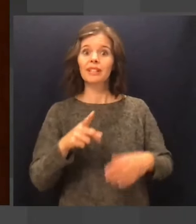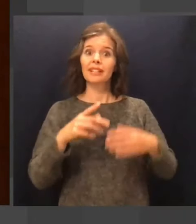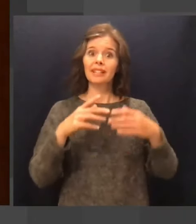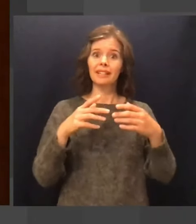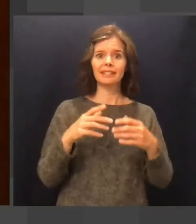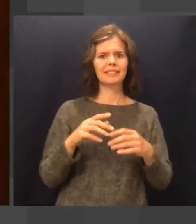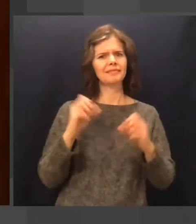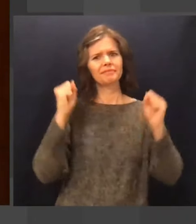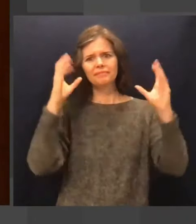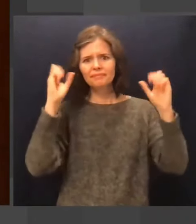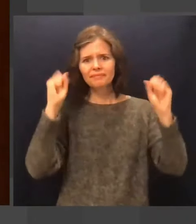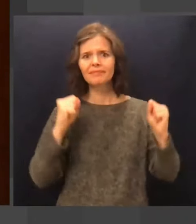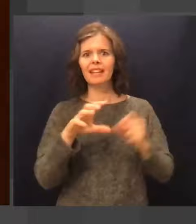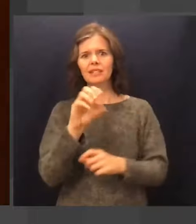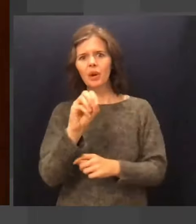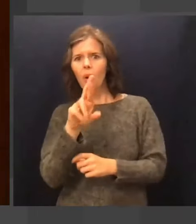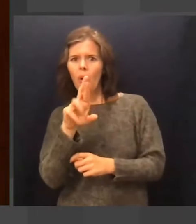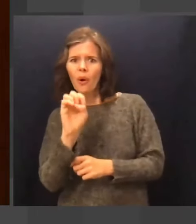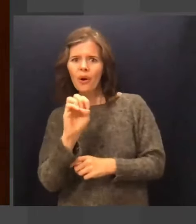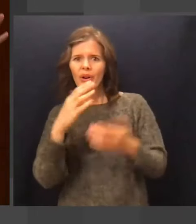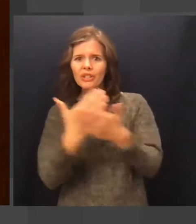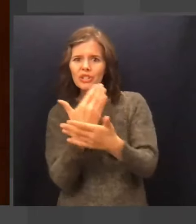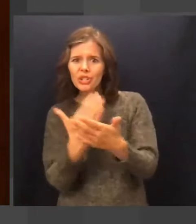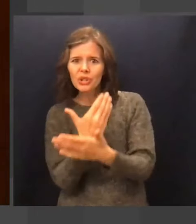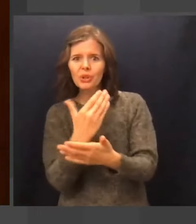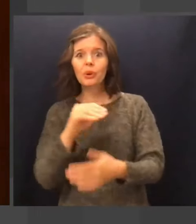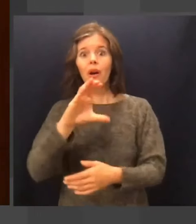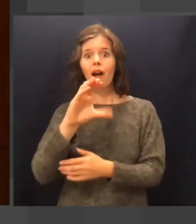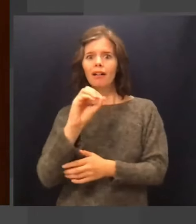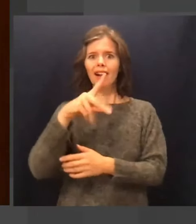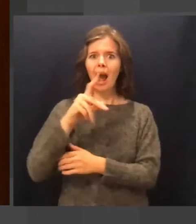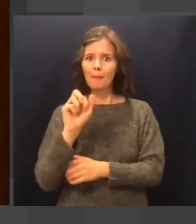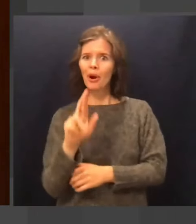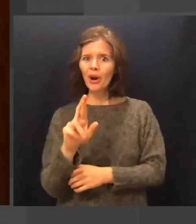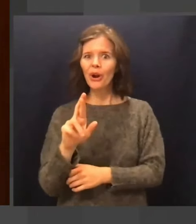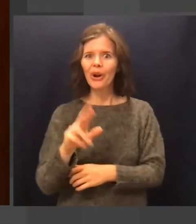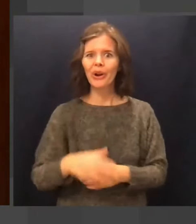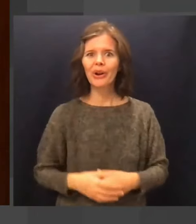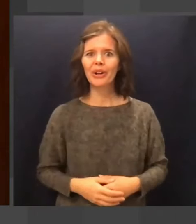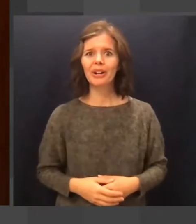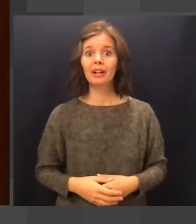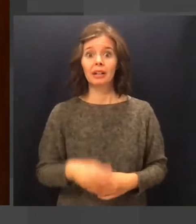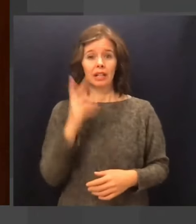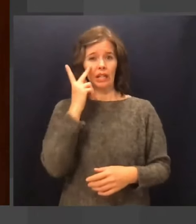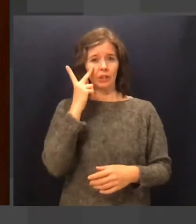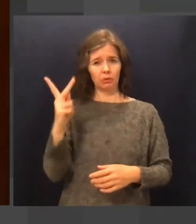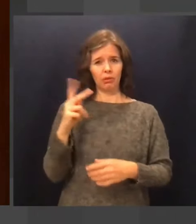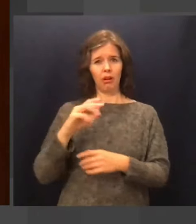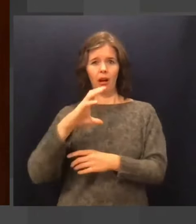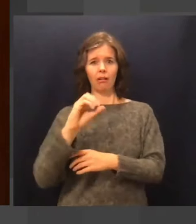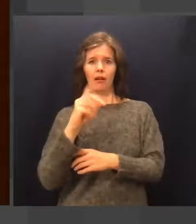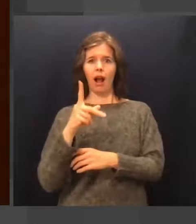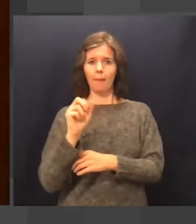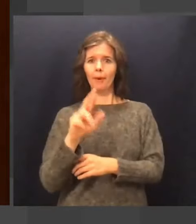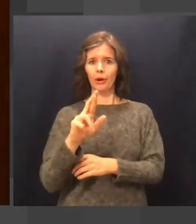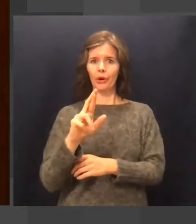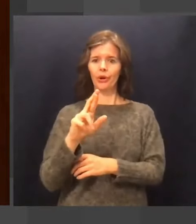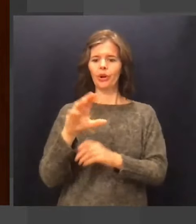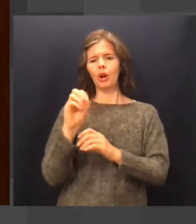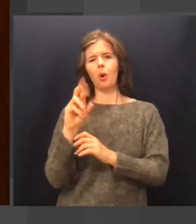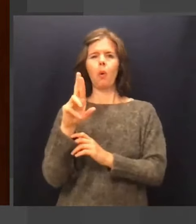THAT IS AMAZING.